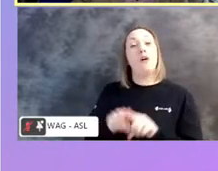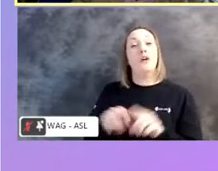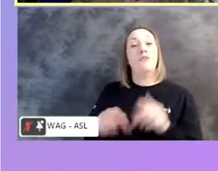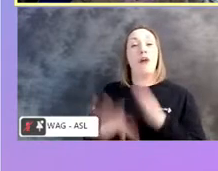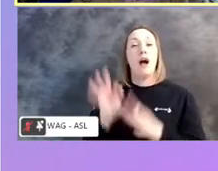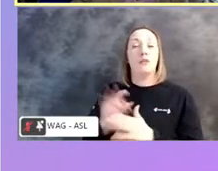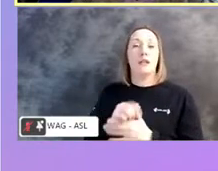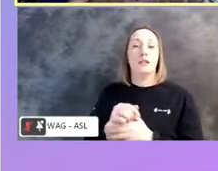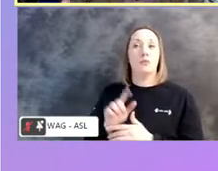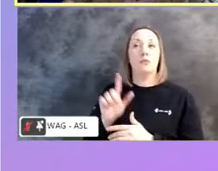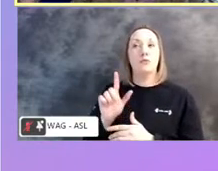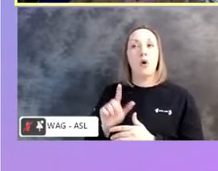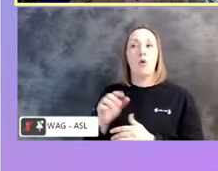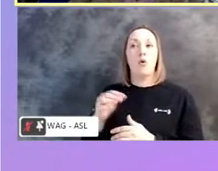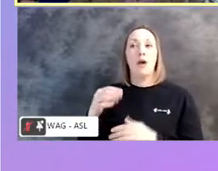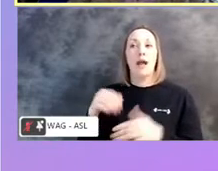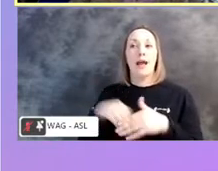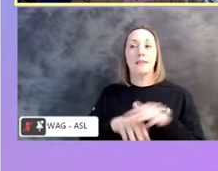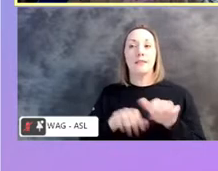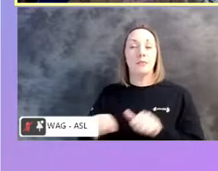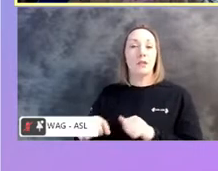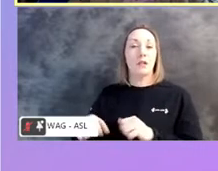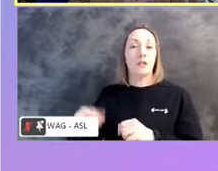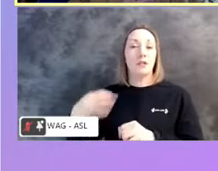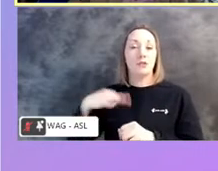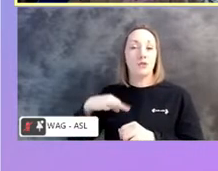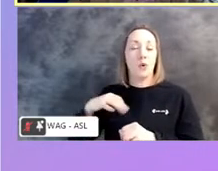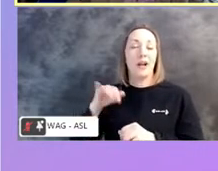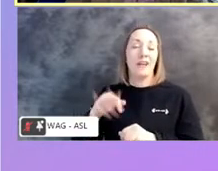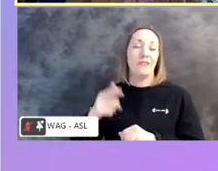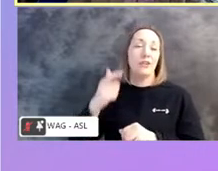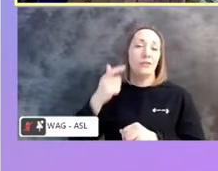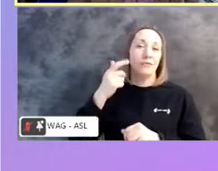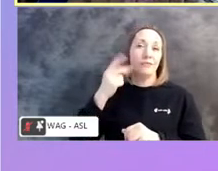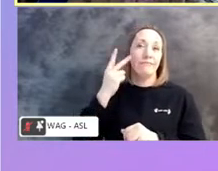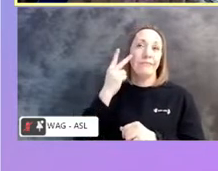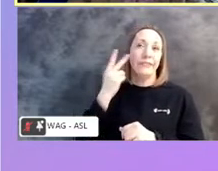engaging, they are taking heed. We did find there was